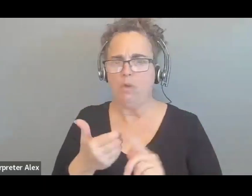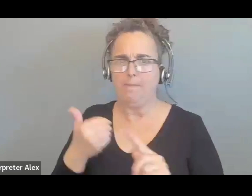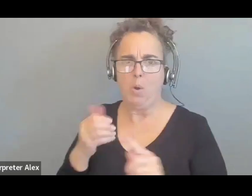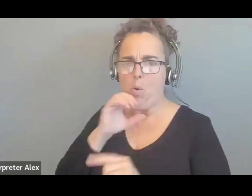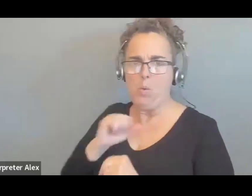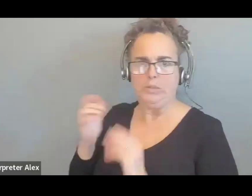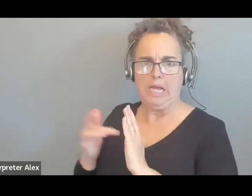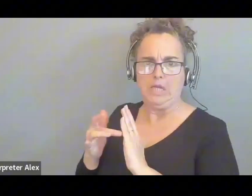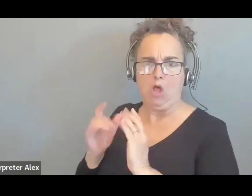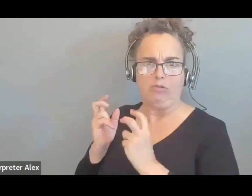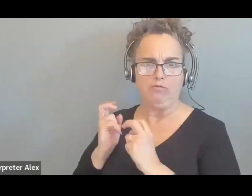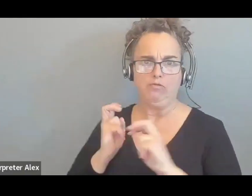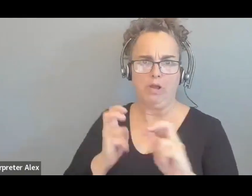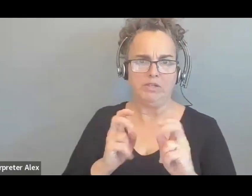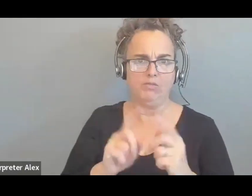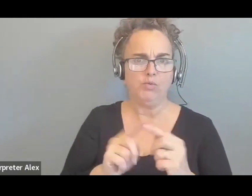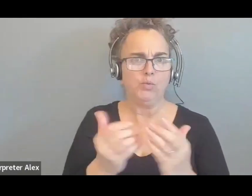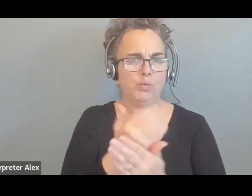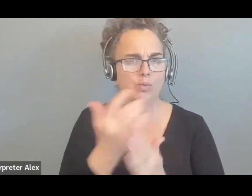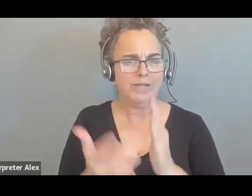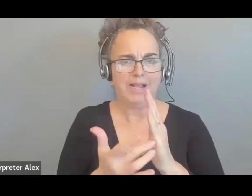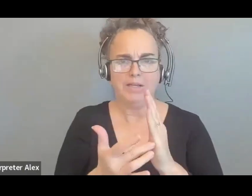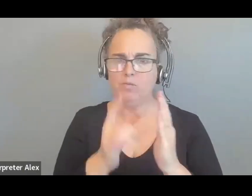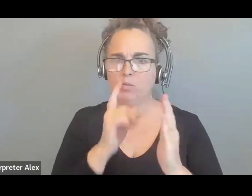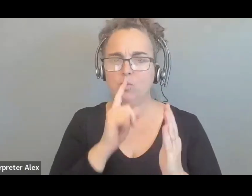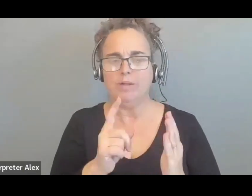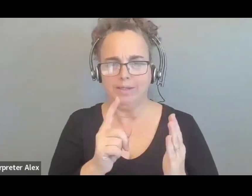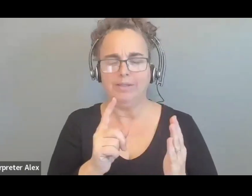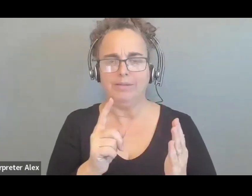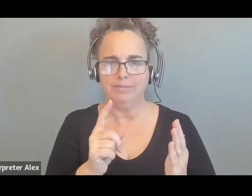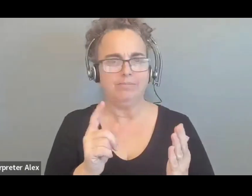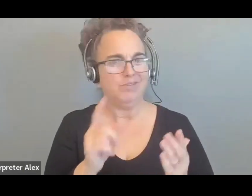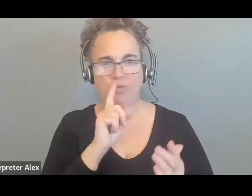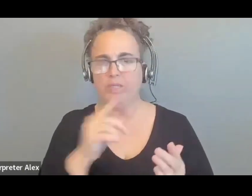to newer technology, which has great benefit for the disability community.